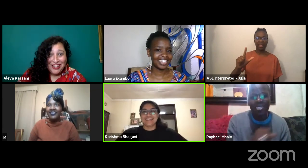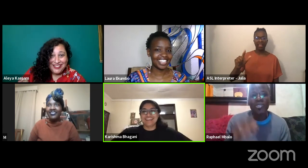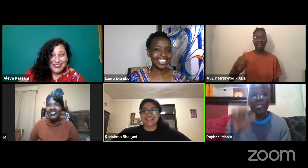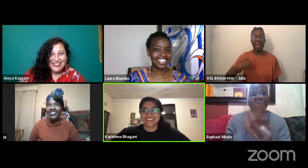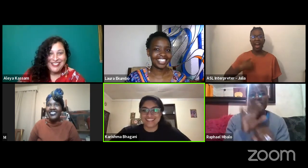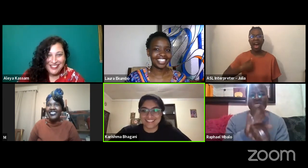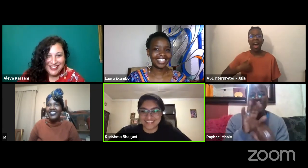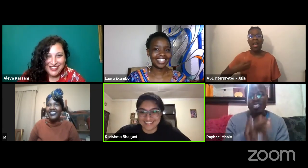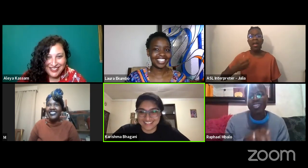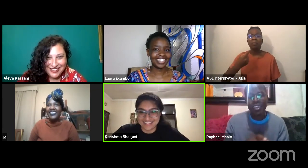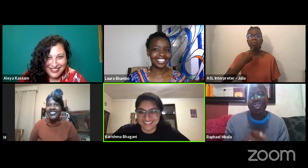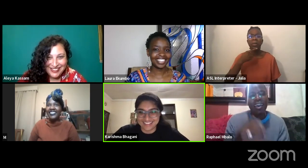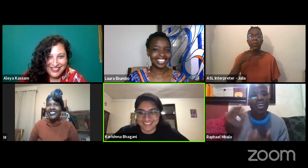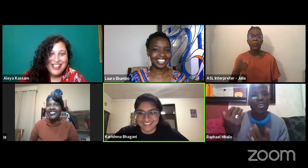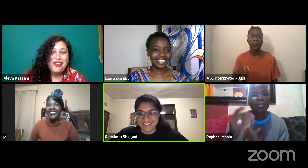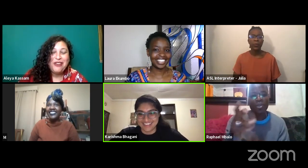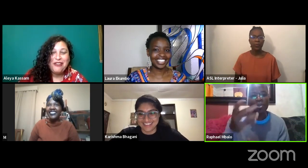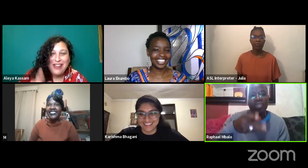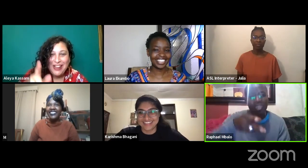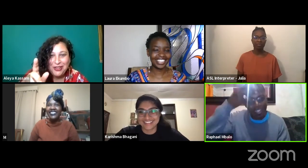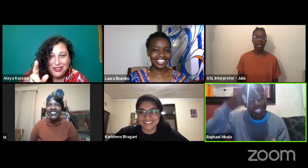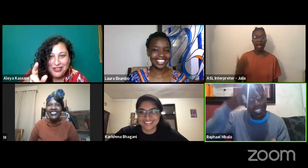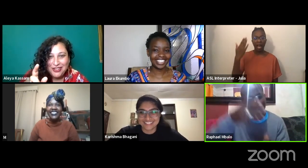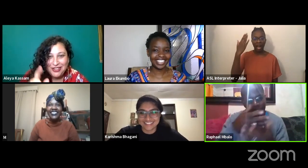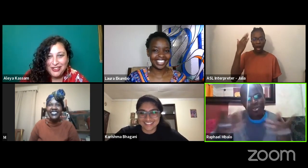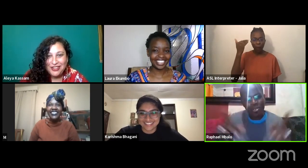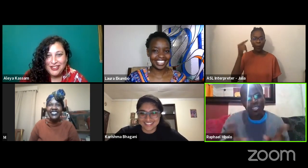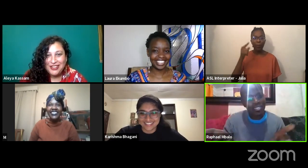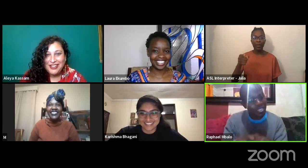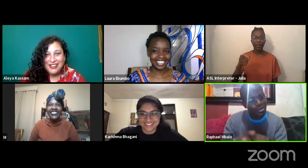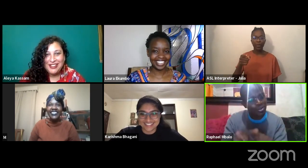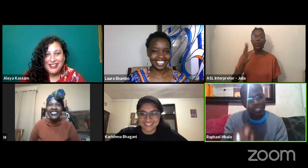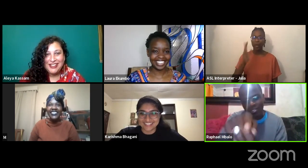I miss you so much I hope you go and learn some sign language soon.